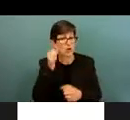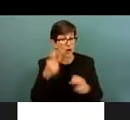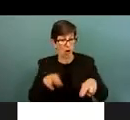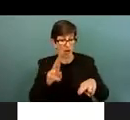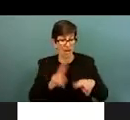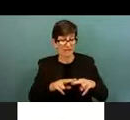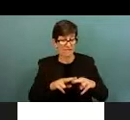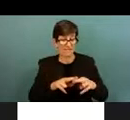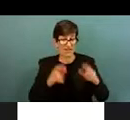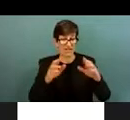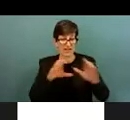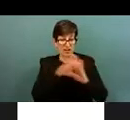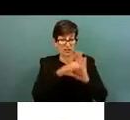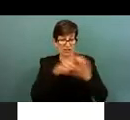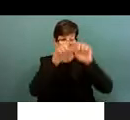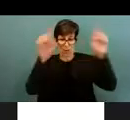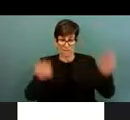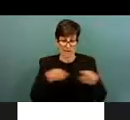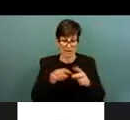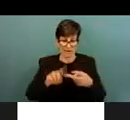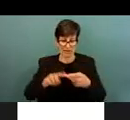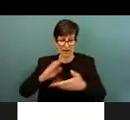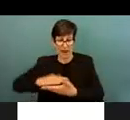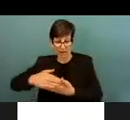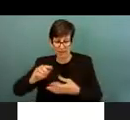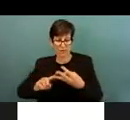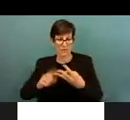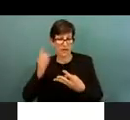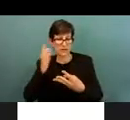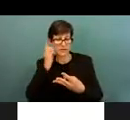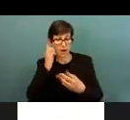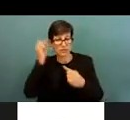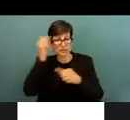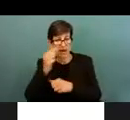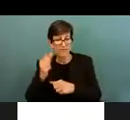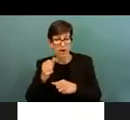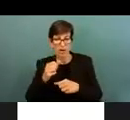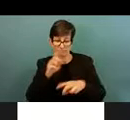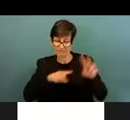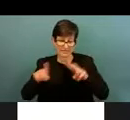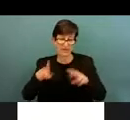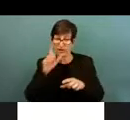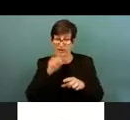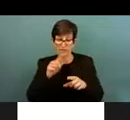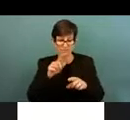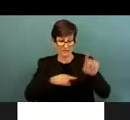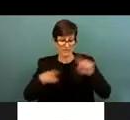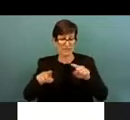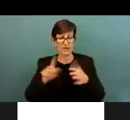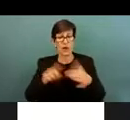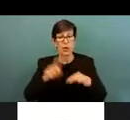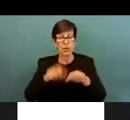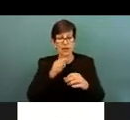laptops, smartphones, or other kinds of devices, they're all a key part of our new revised